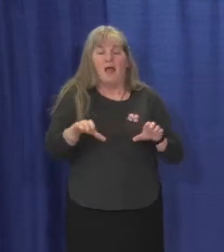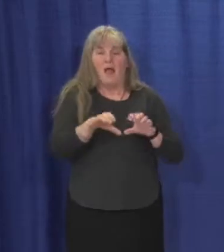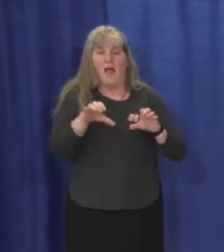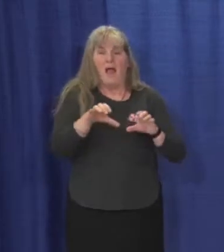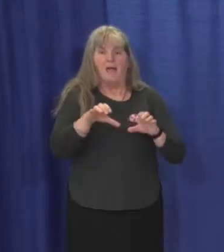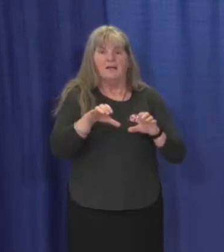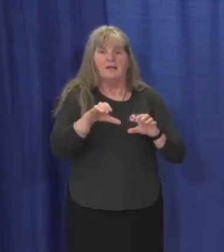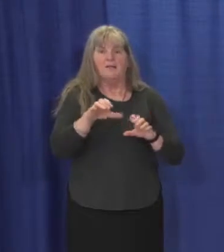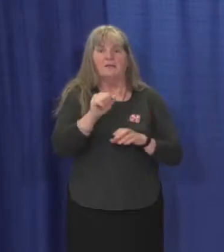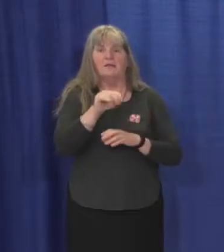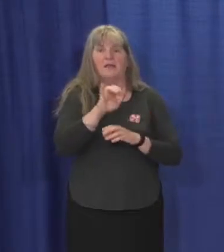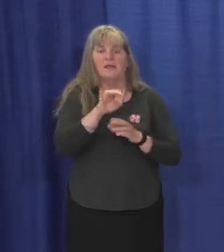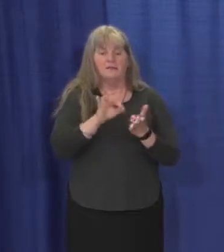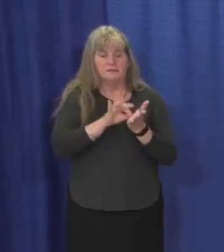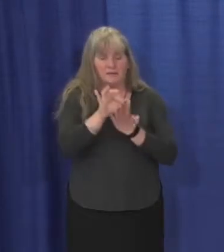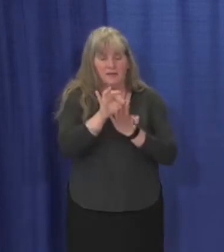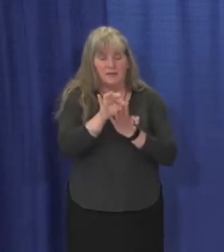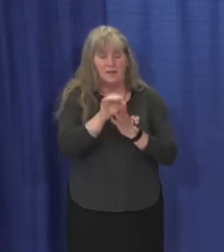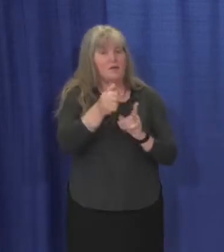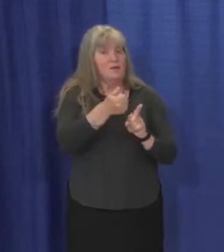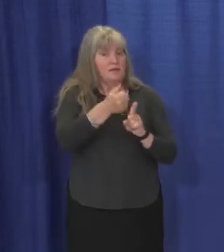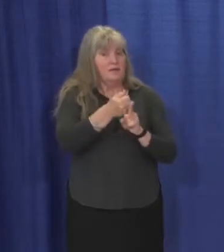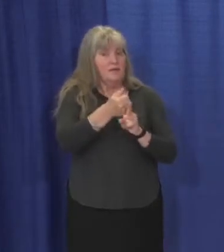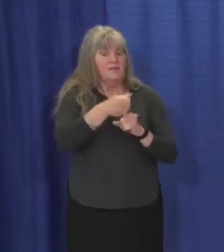Active case counts includes those individuals who were